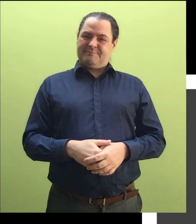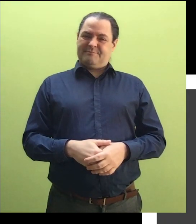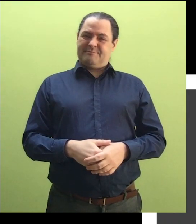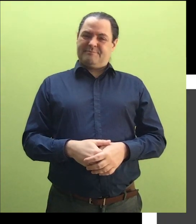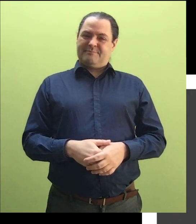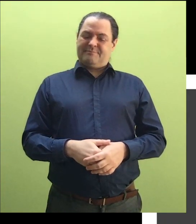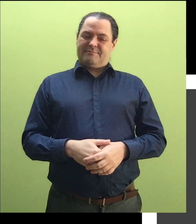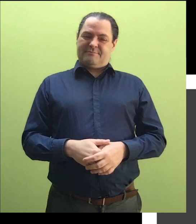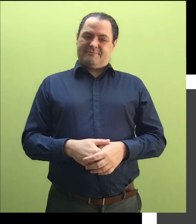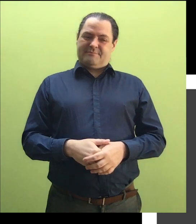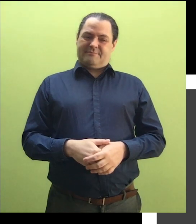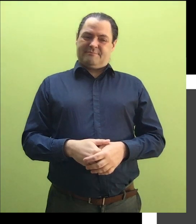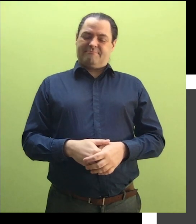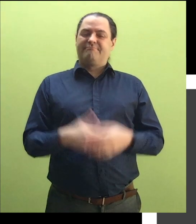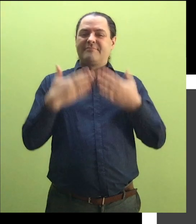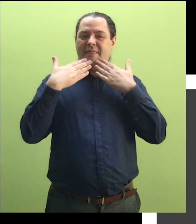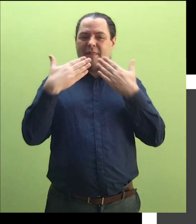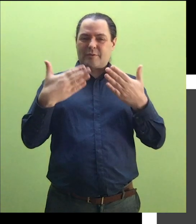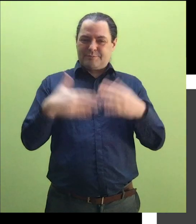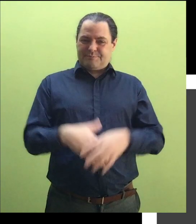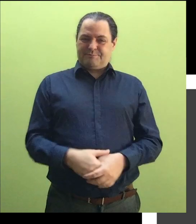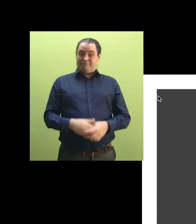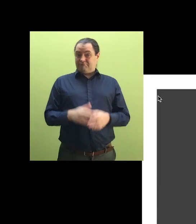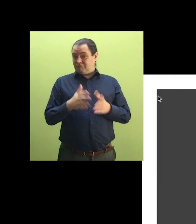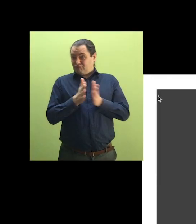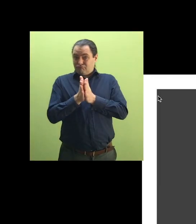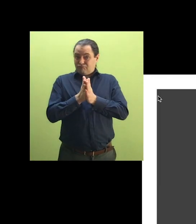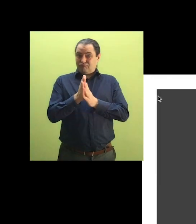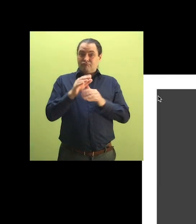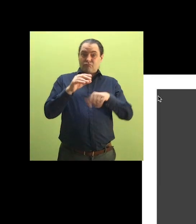all for your time. We would appreciate your comments, questions and suggestions.